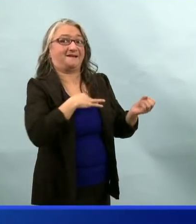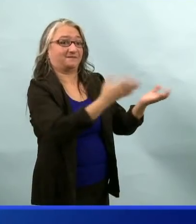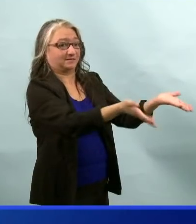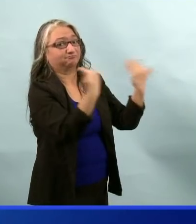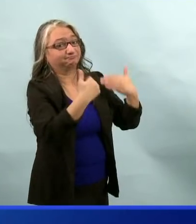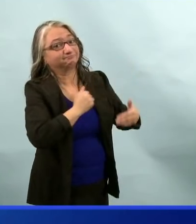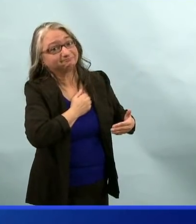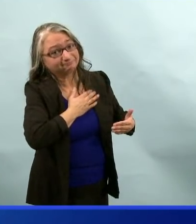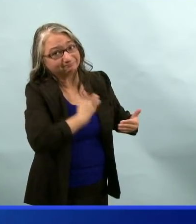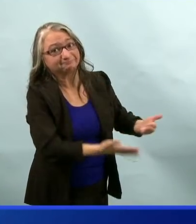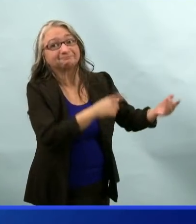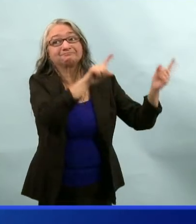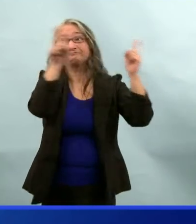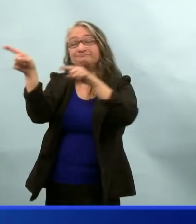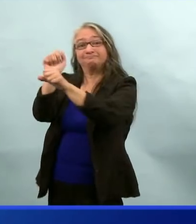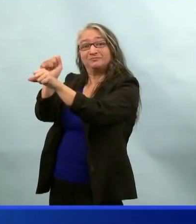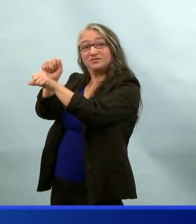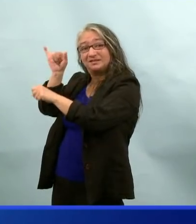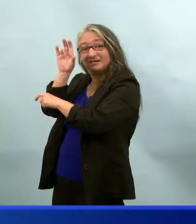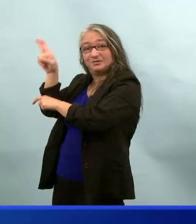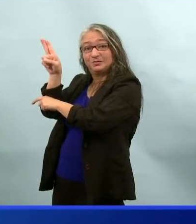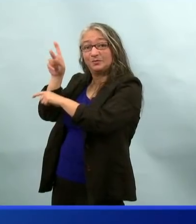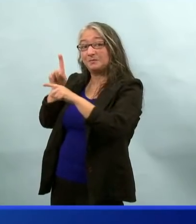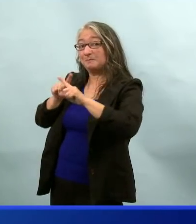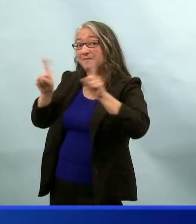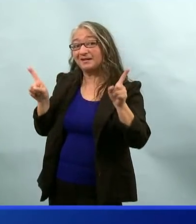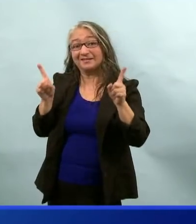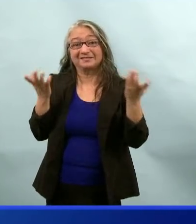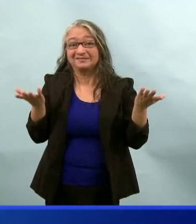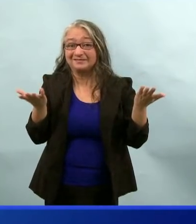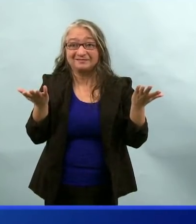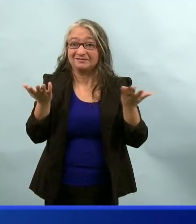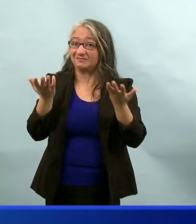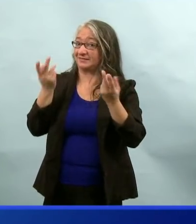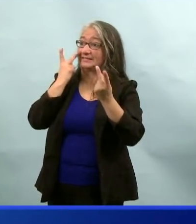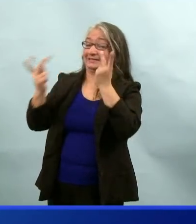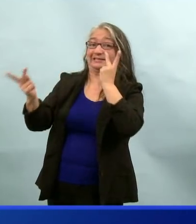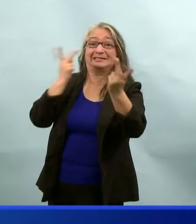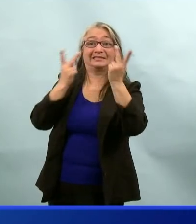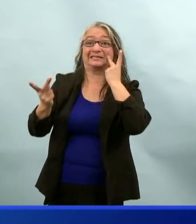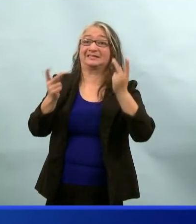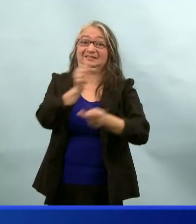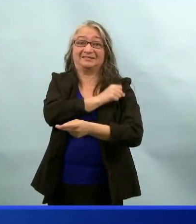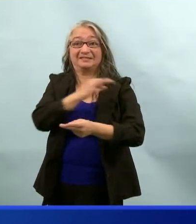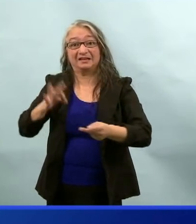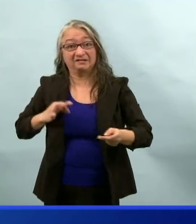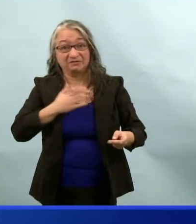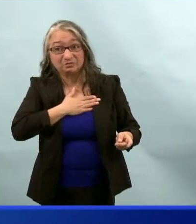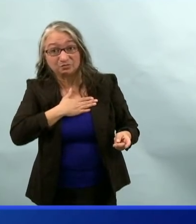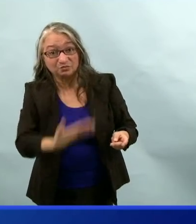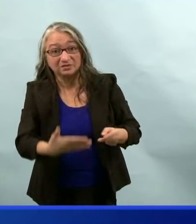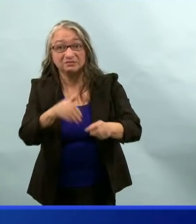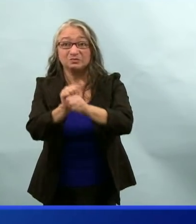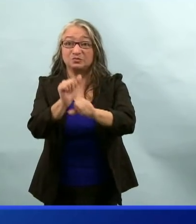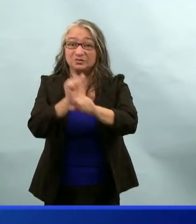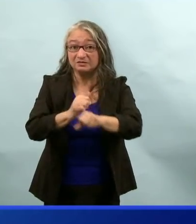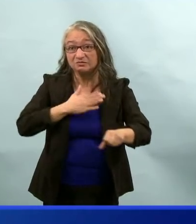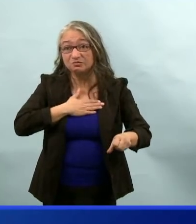our existing staff are picking up extra shifts at overtime or at regular rates just to try and